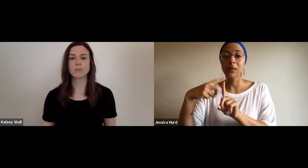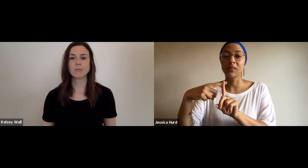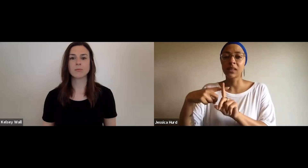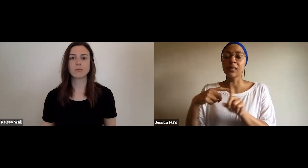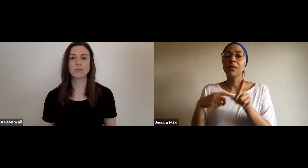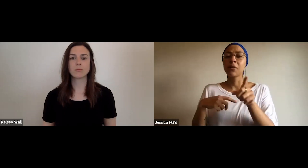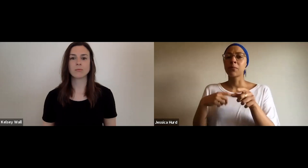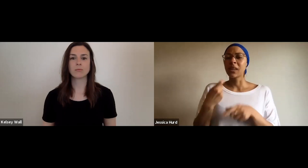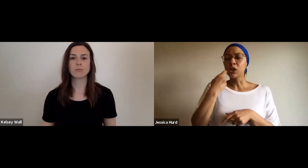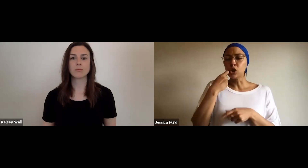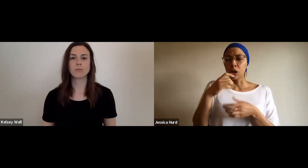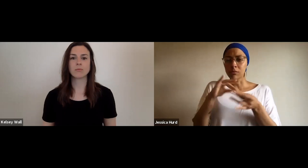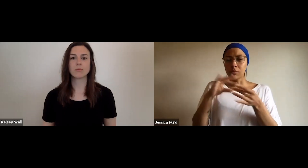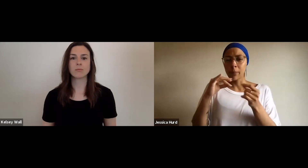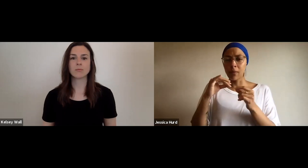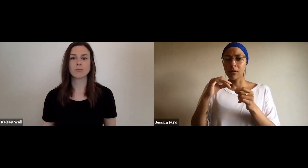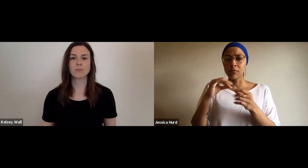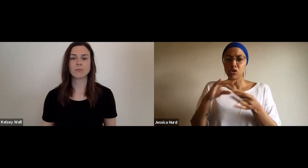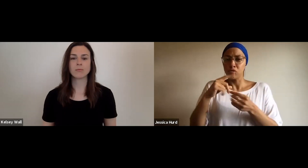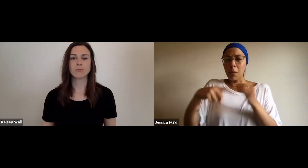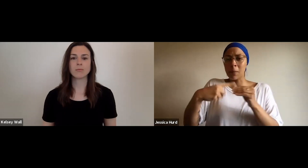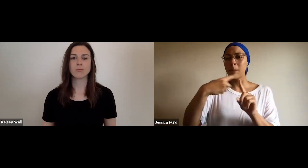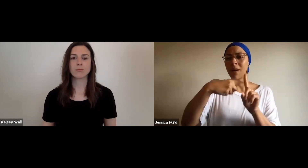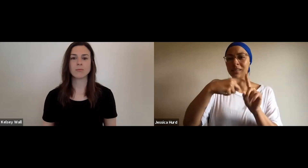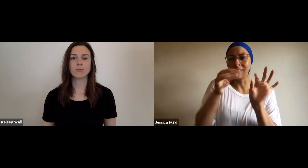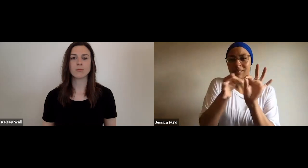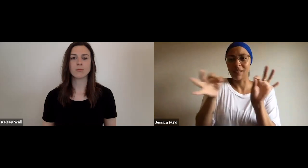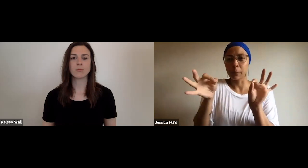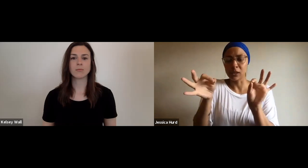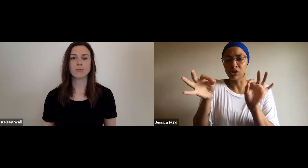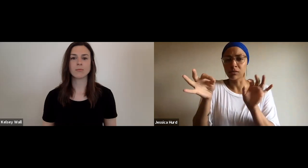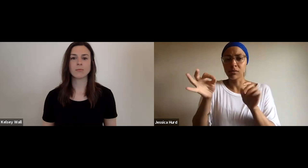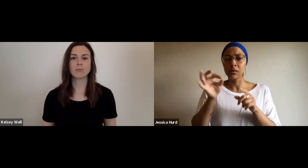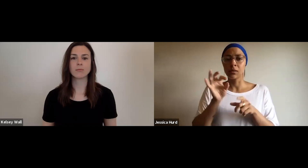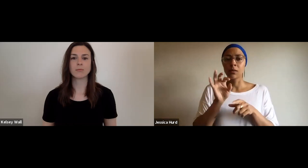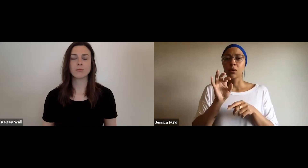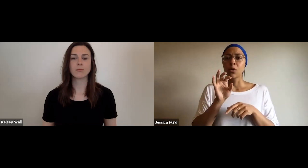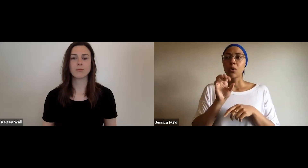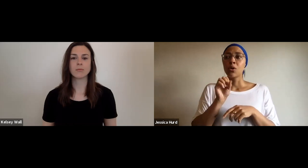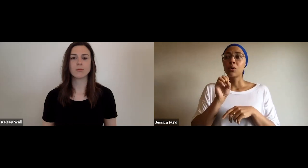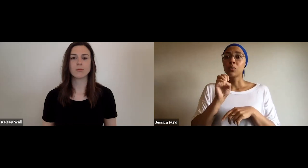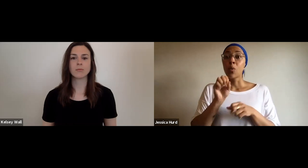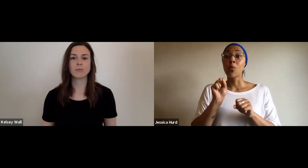So, there's a thought--reframing. That's--reframing is when we're taking those affirmations--